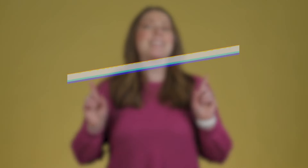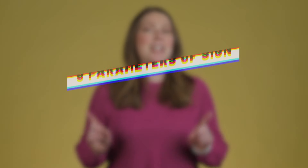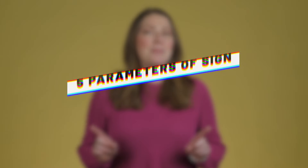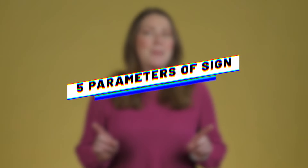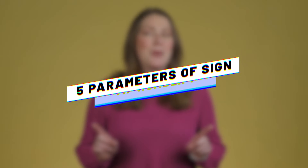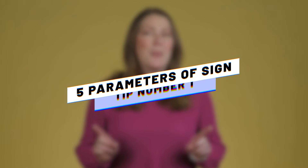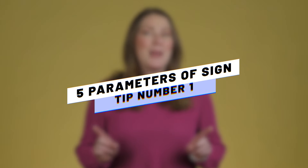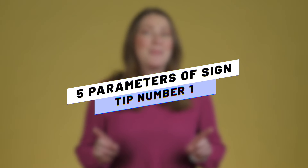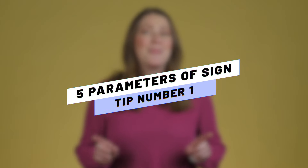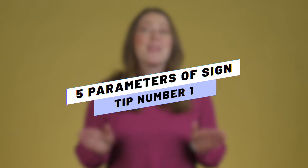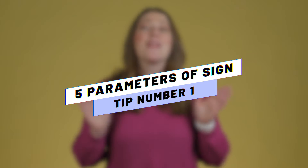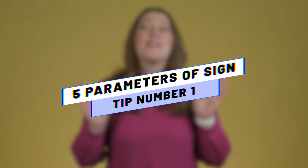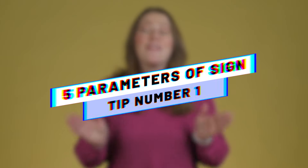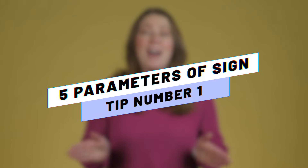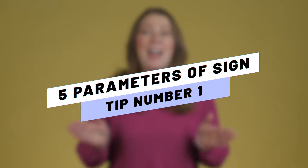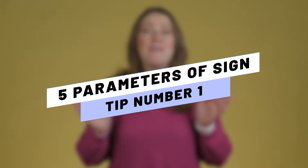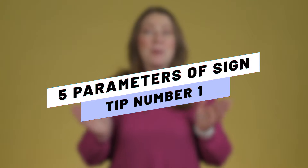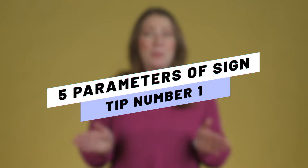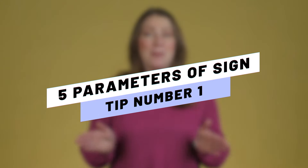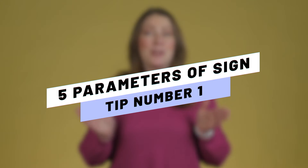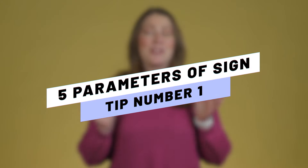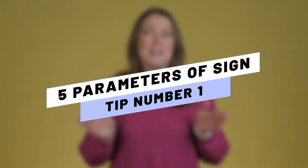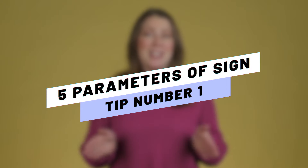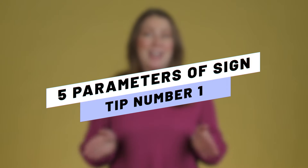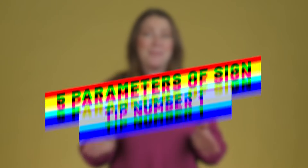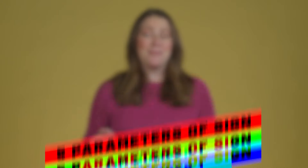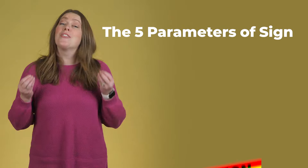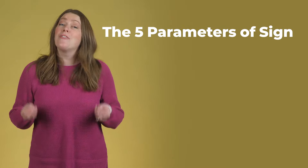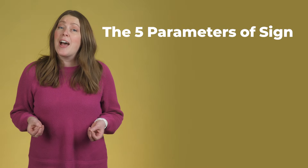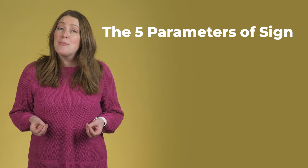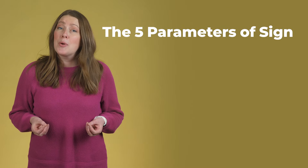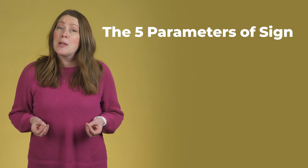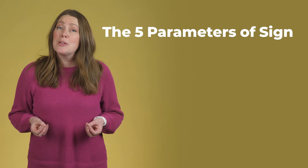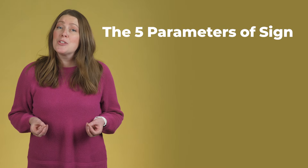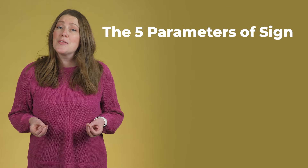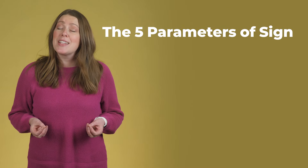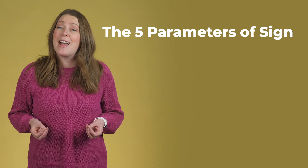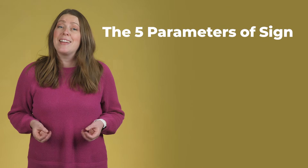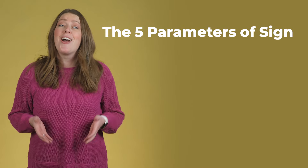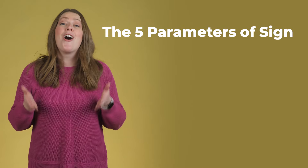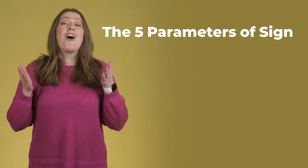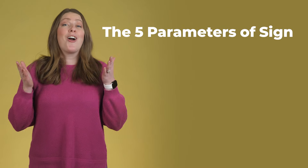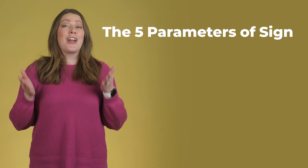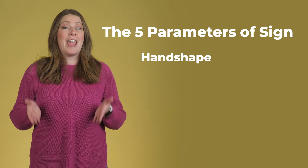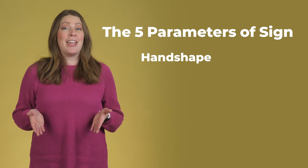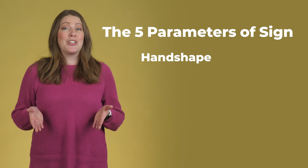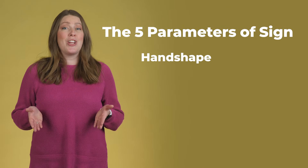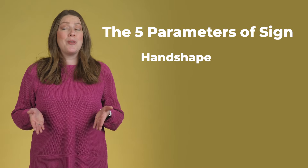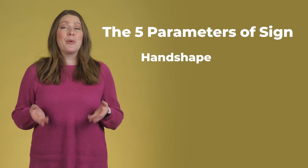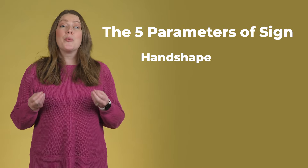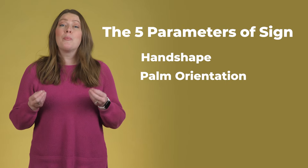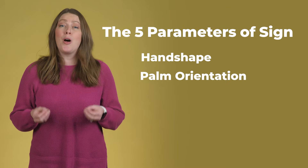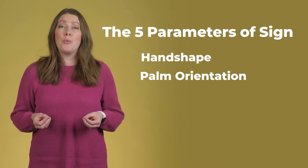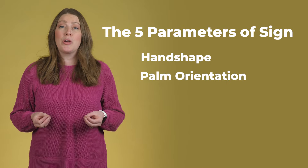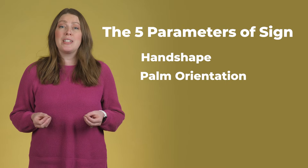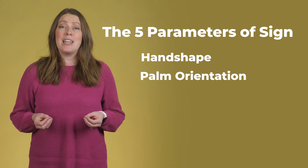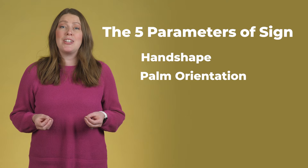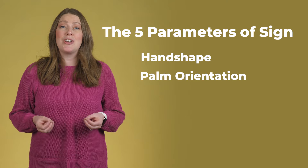Tip number one The five parameters of sign. The five parameters of sign are handshape, palm orientation,